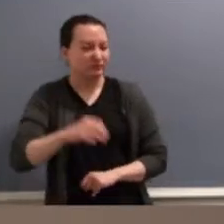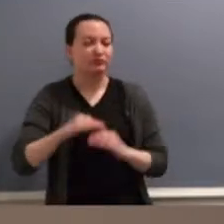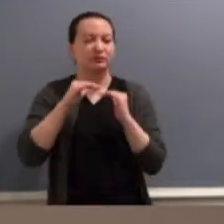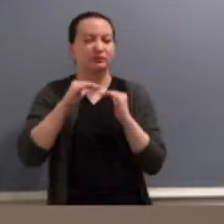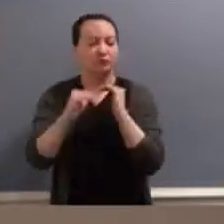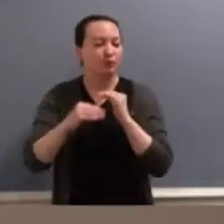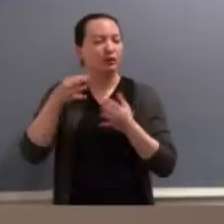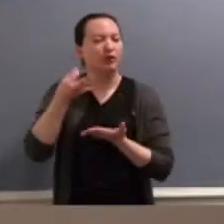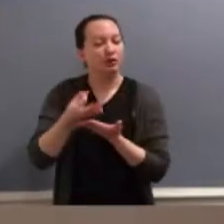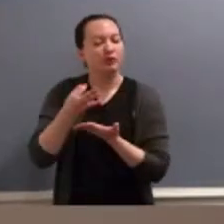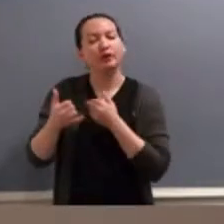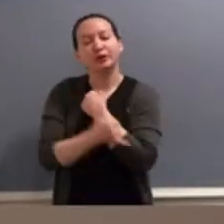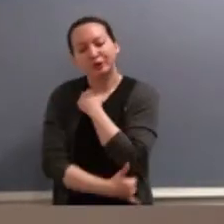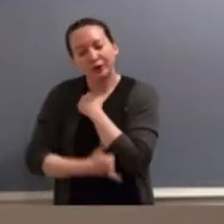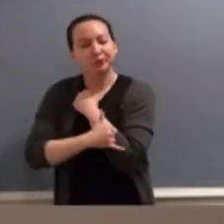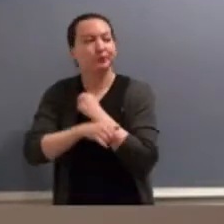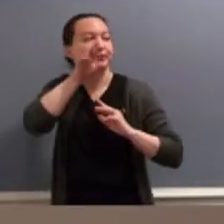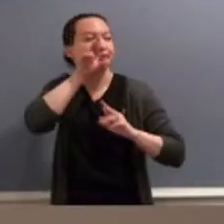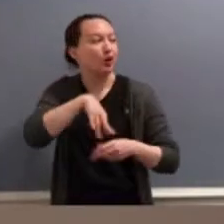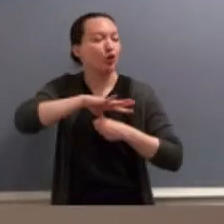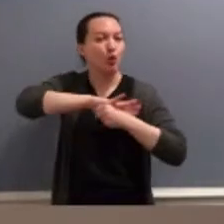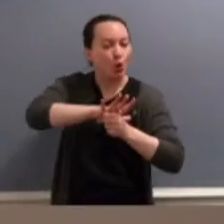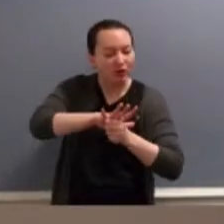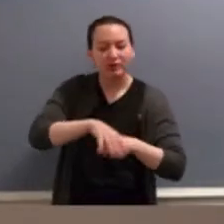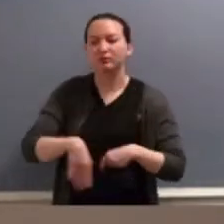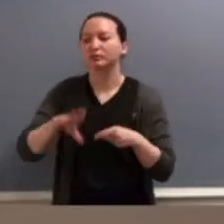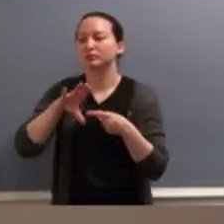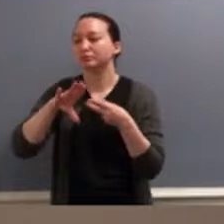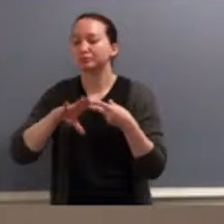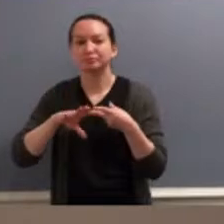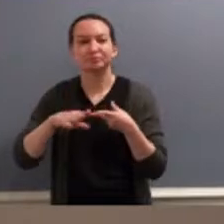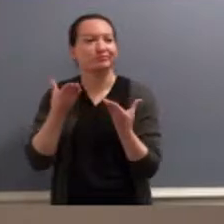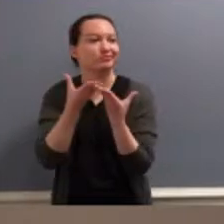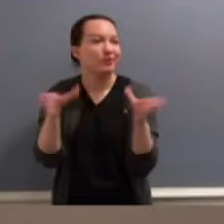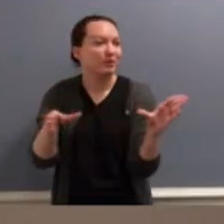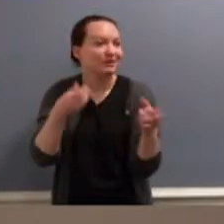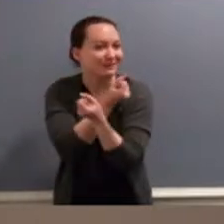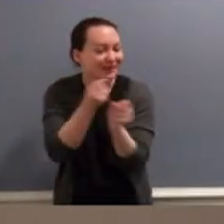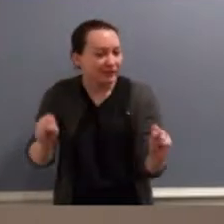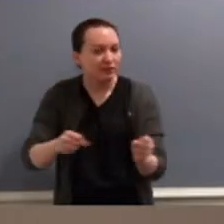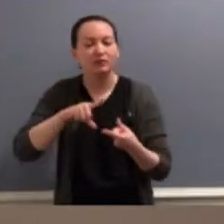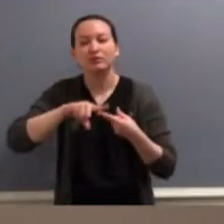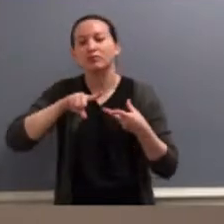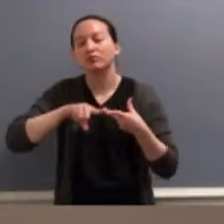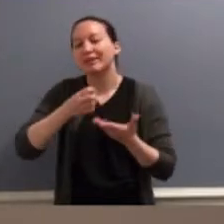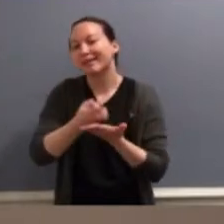finances of the county responding to covet 19 public safety economic and community development